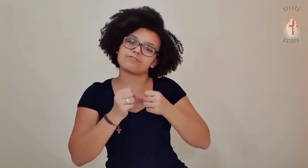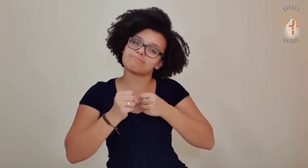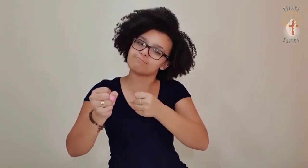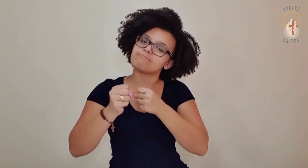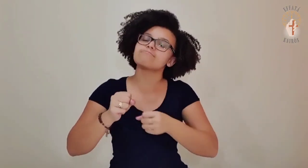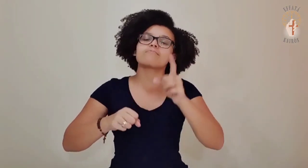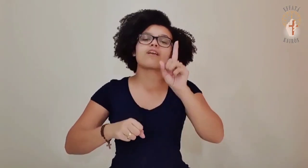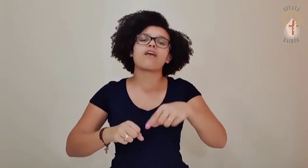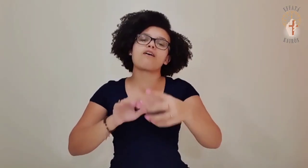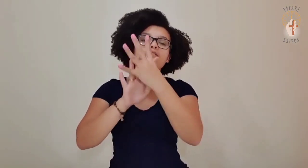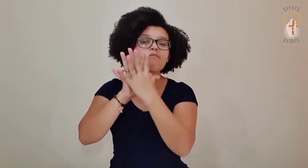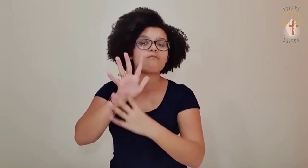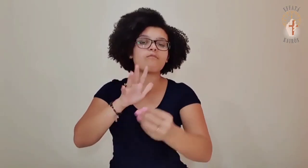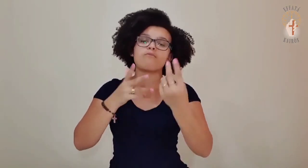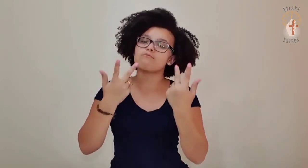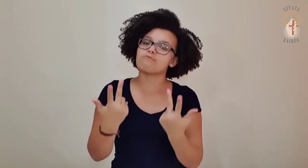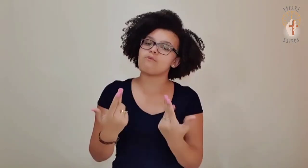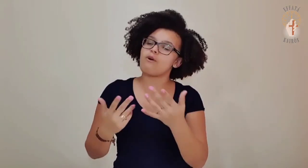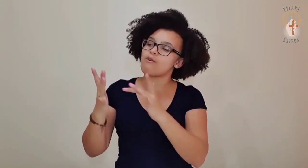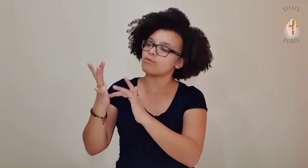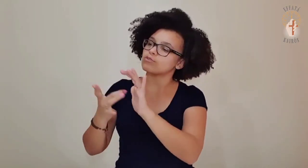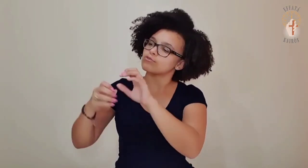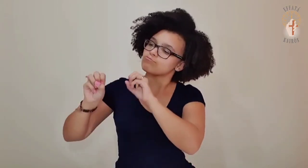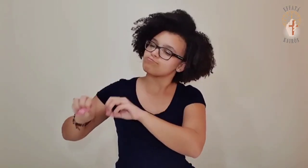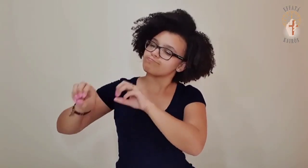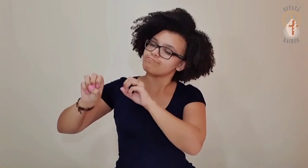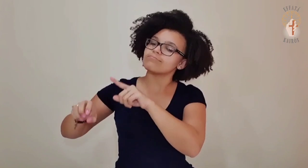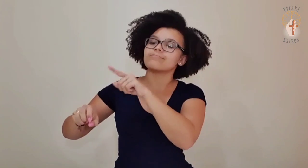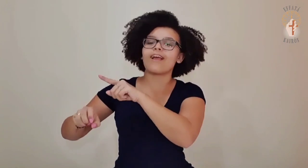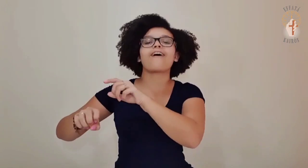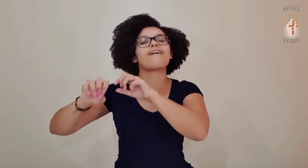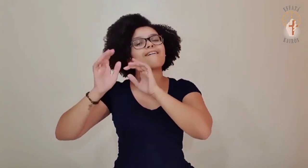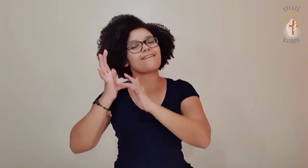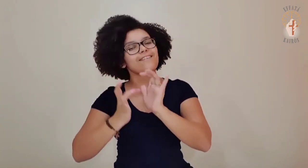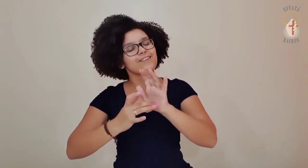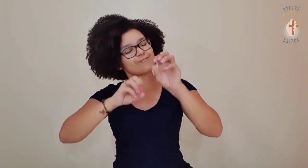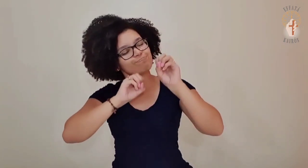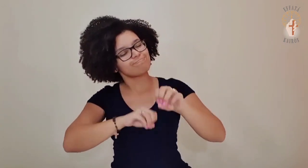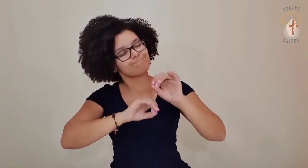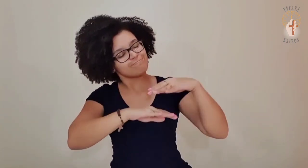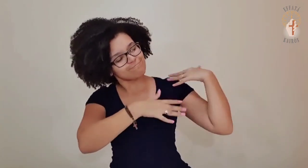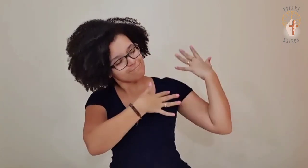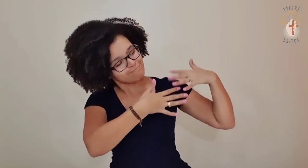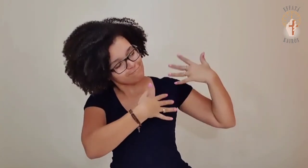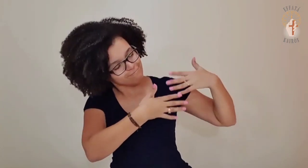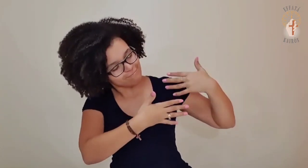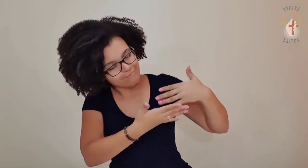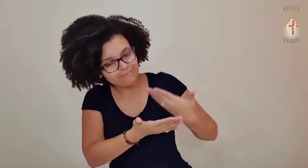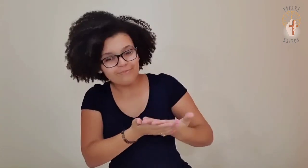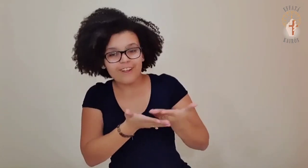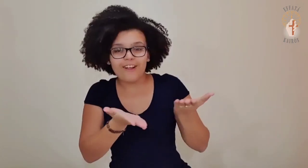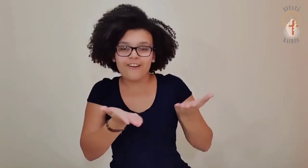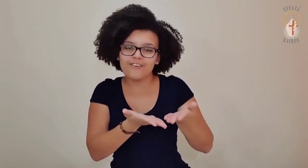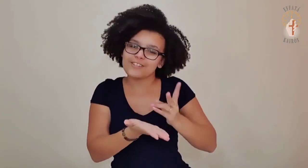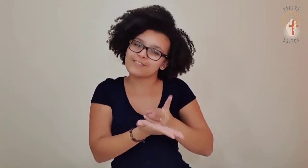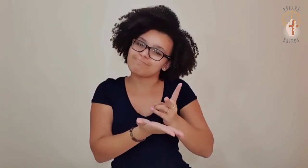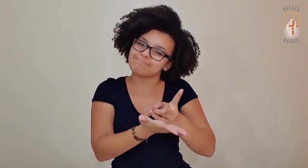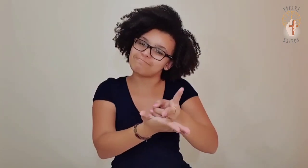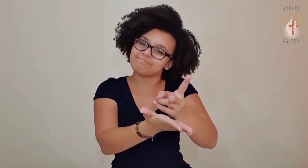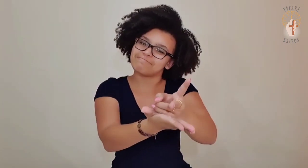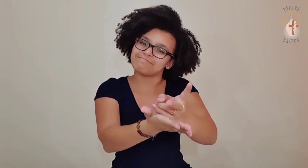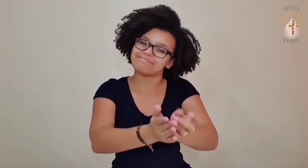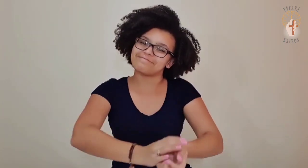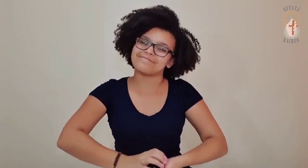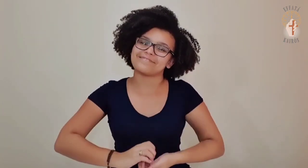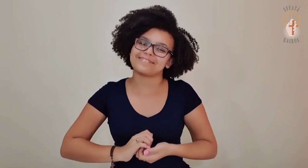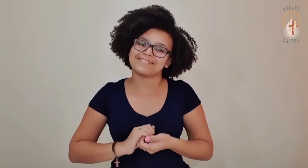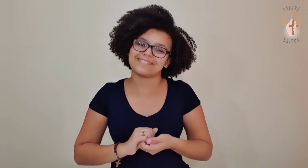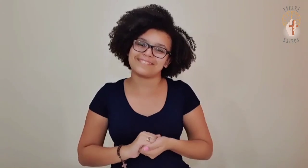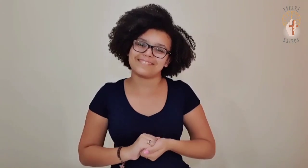Jesus was a boy and a man who had a father who was present, pious and influential.